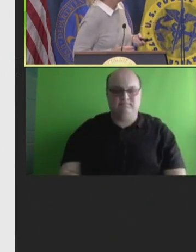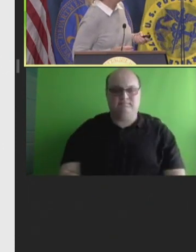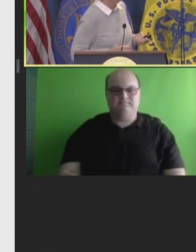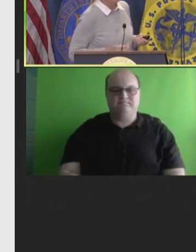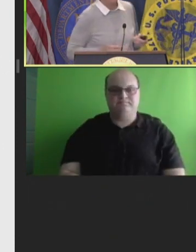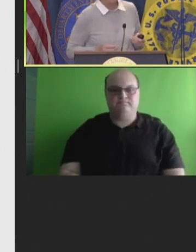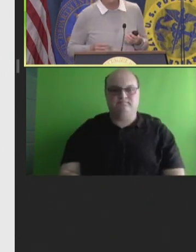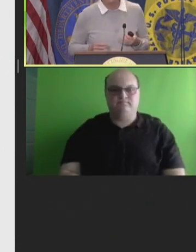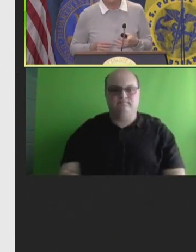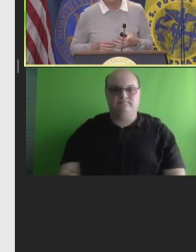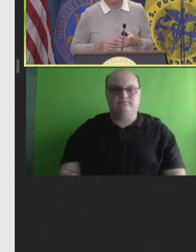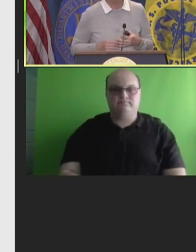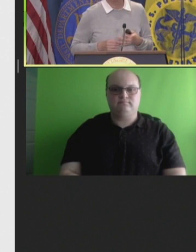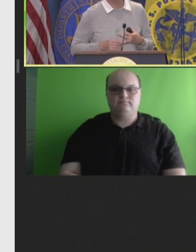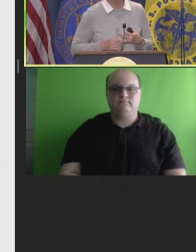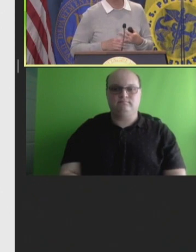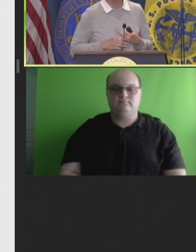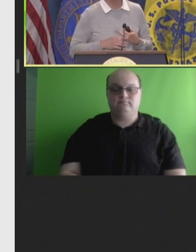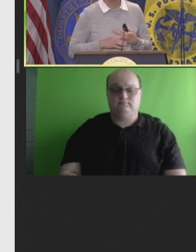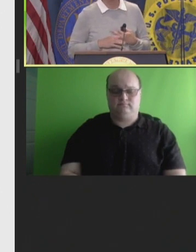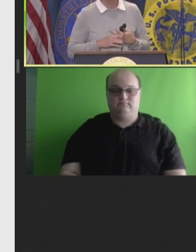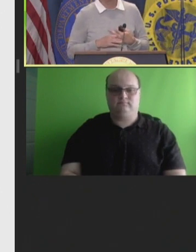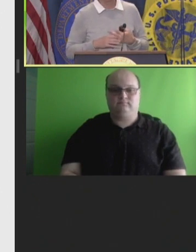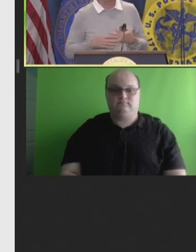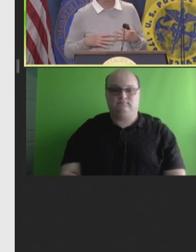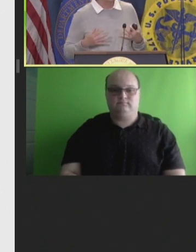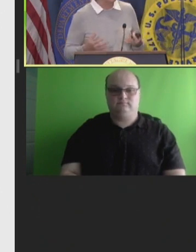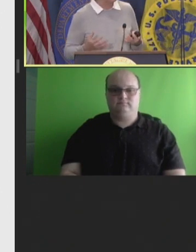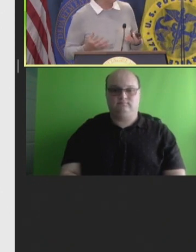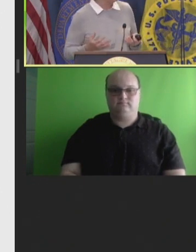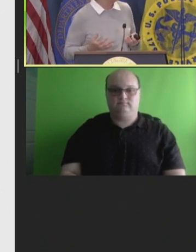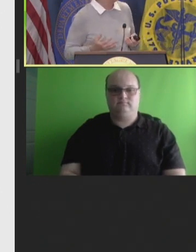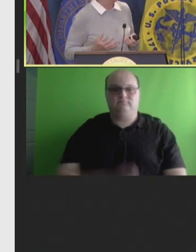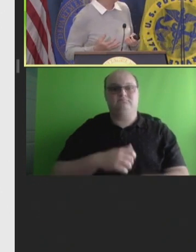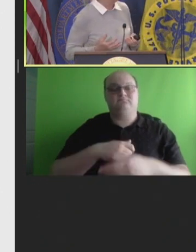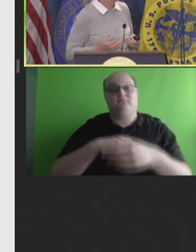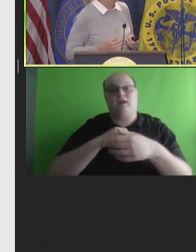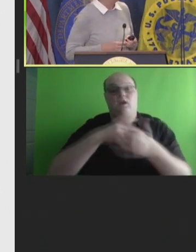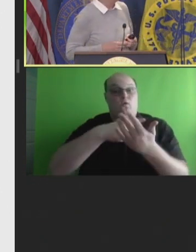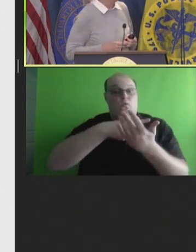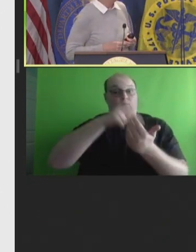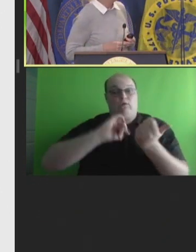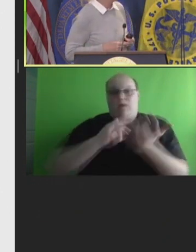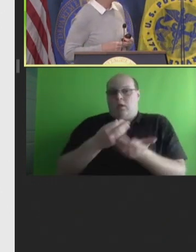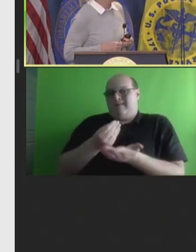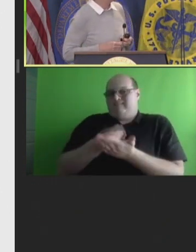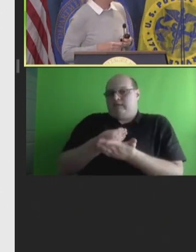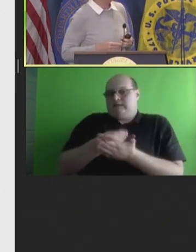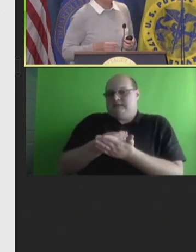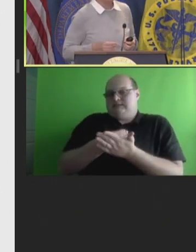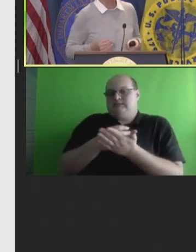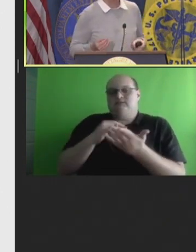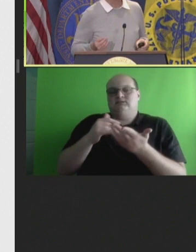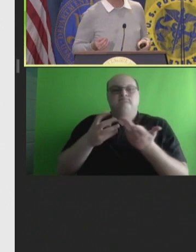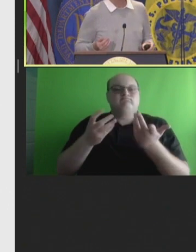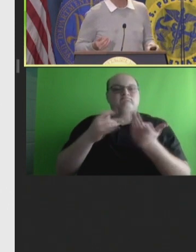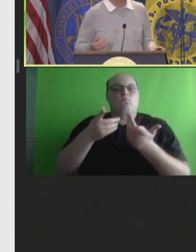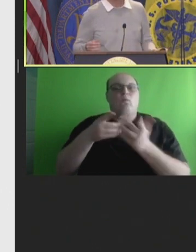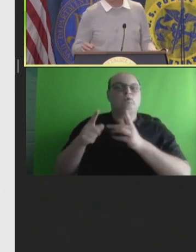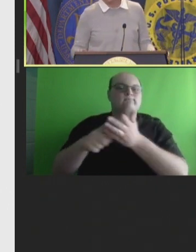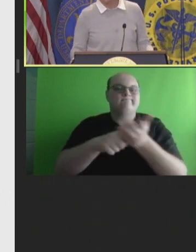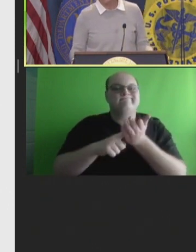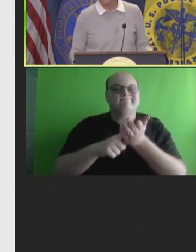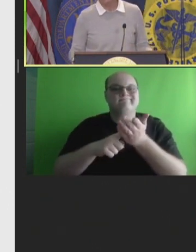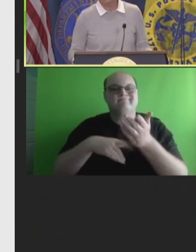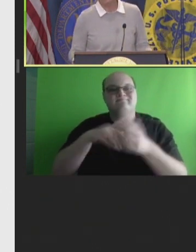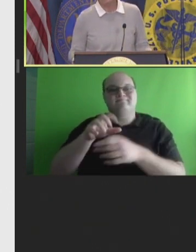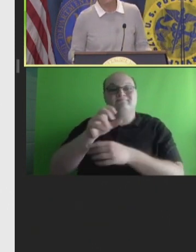I also wanted to talk about the context of funding for the program. And this is Section 317 Program